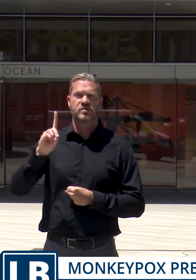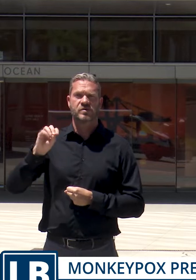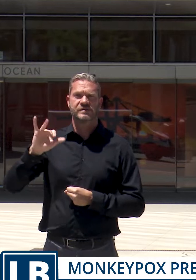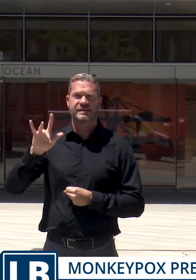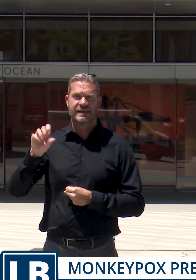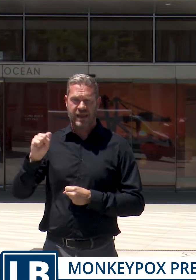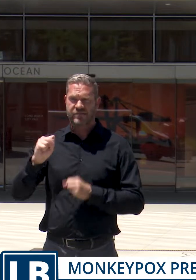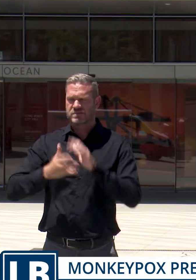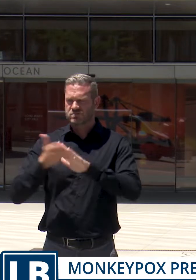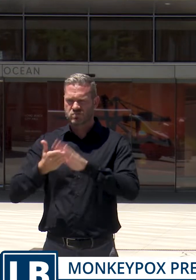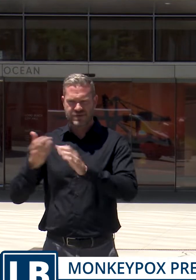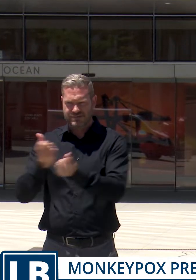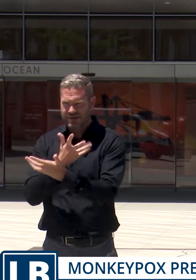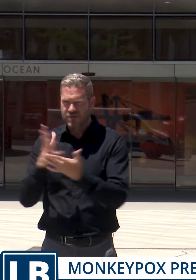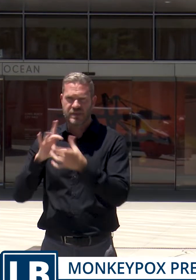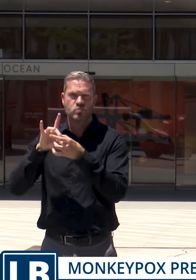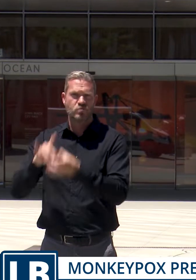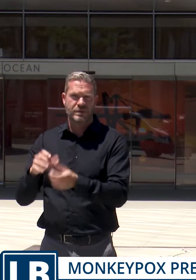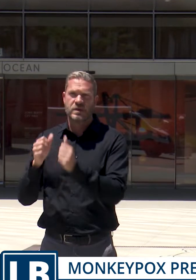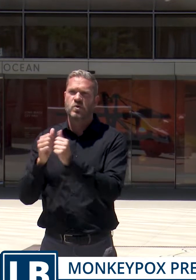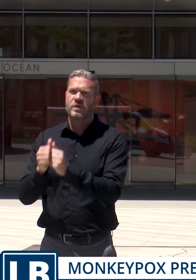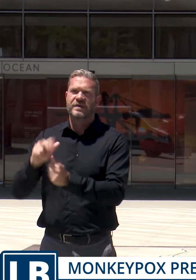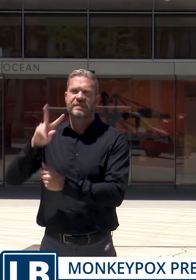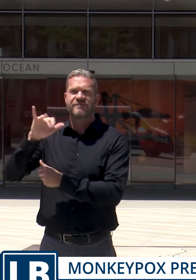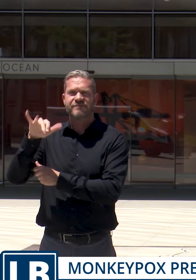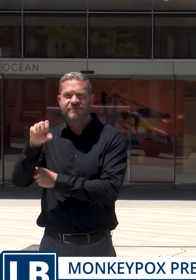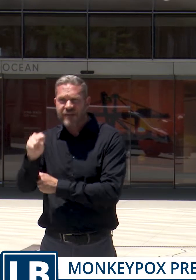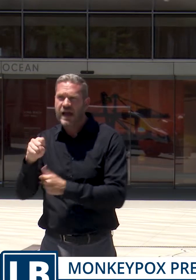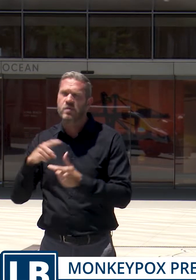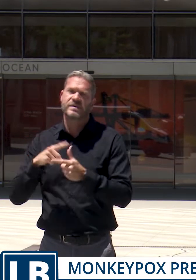relates to viruses uh has gotten us through this coveted pandemic and is here to talk about monkey